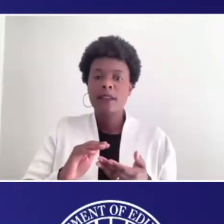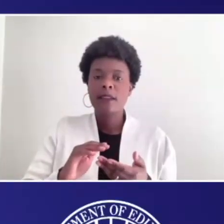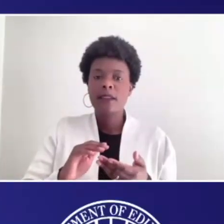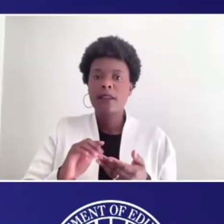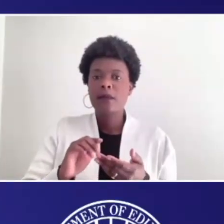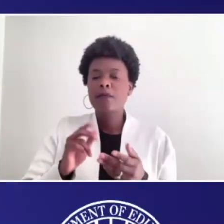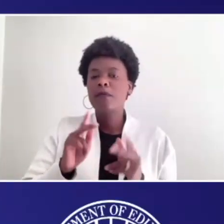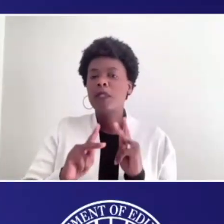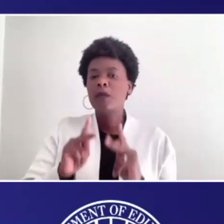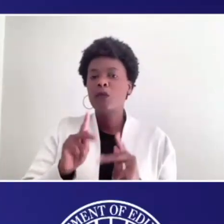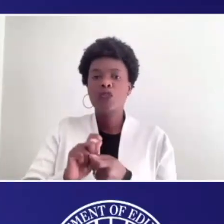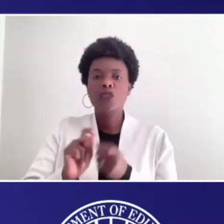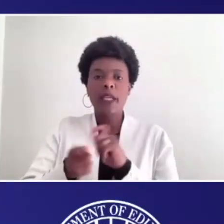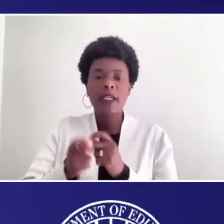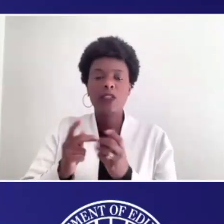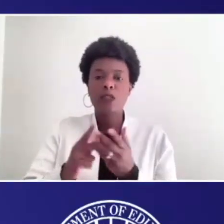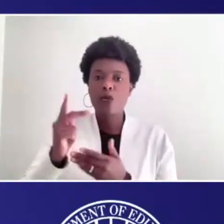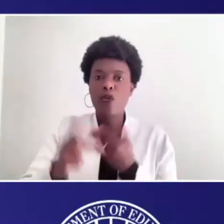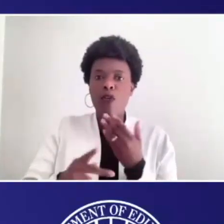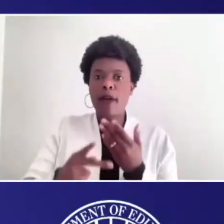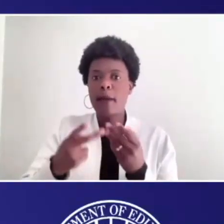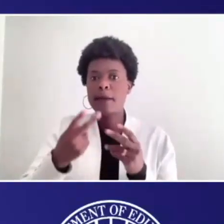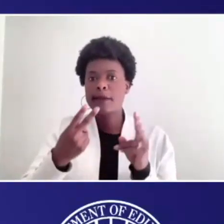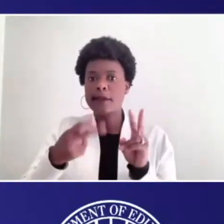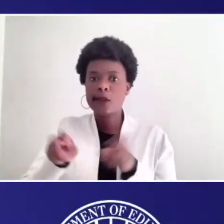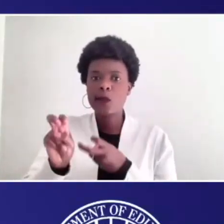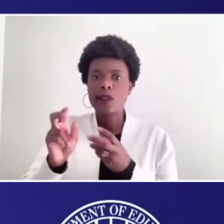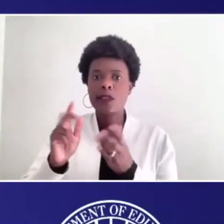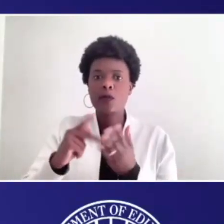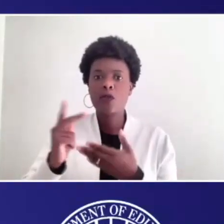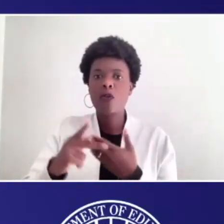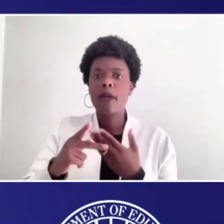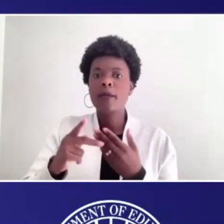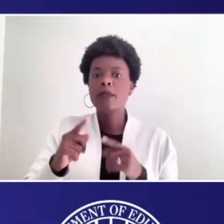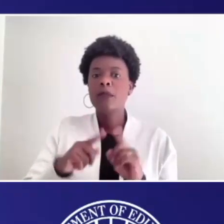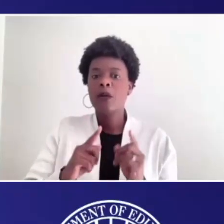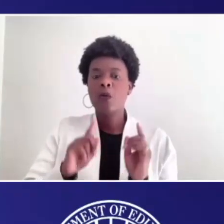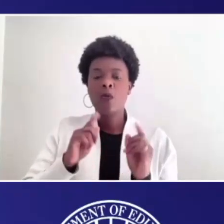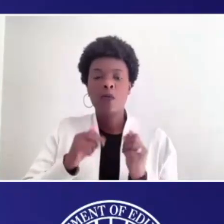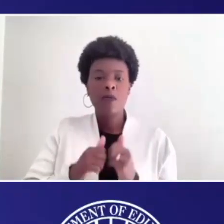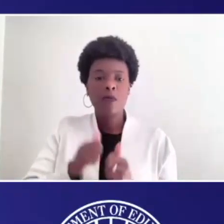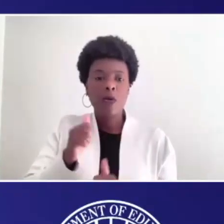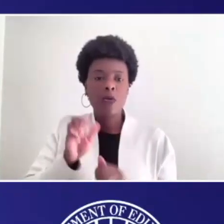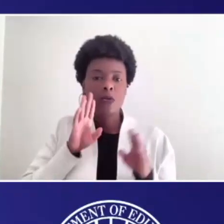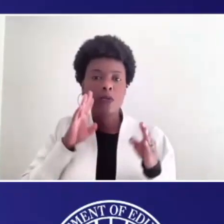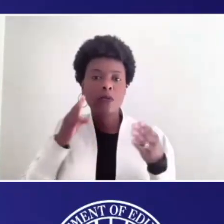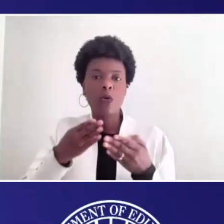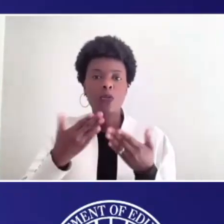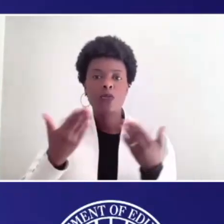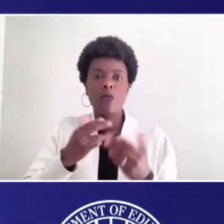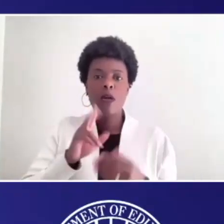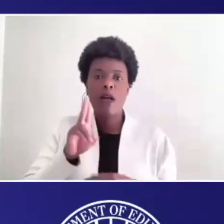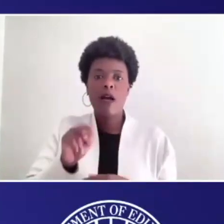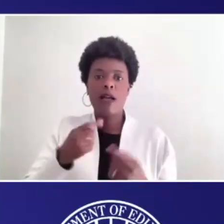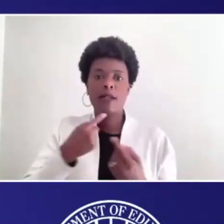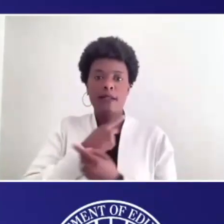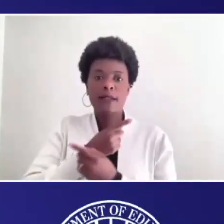but you do have the situation, I think the one that we were most focused on, was the, the undeclared. And so that's the, that's the purpose of